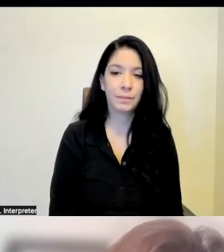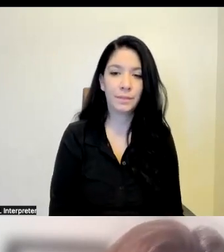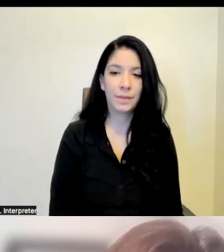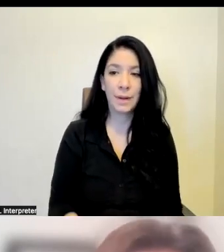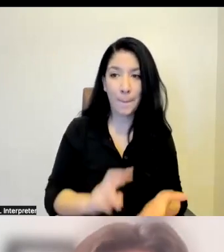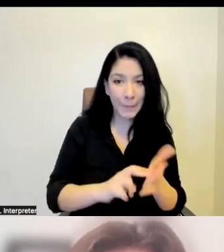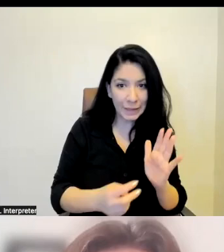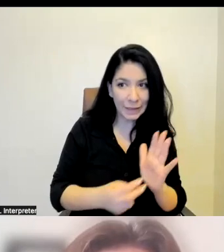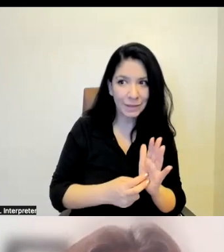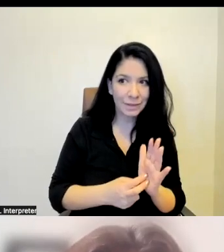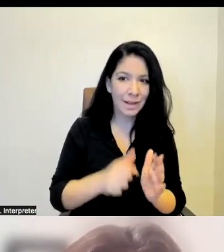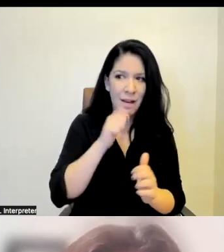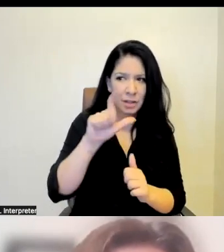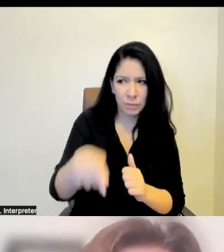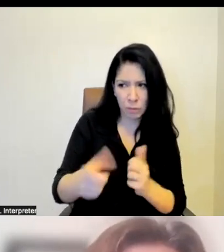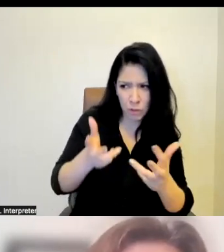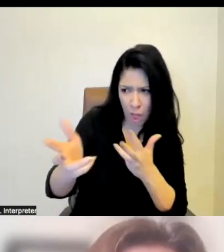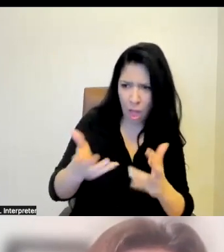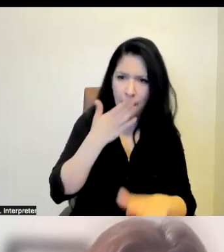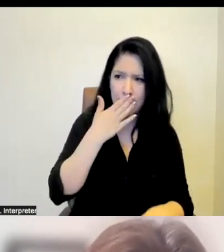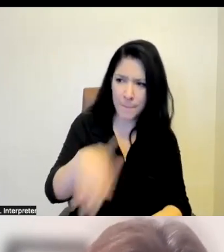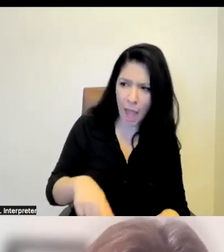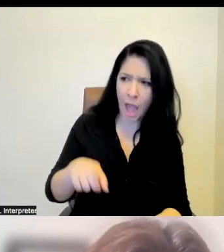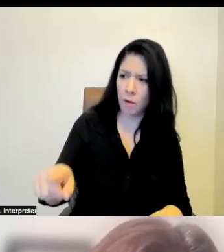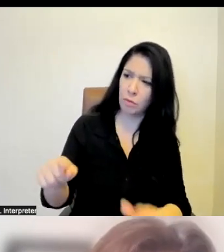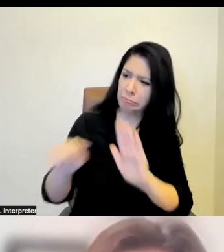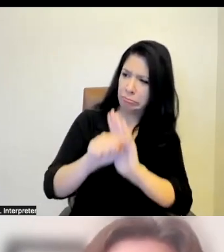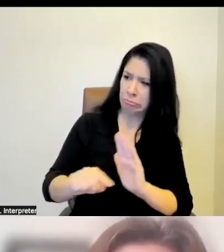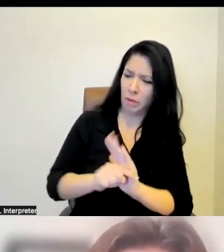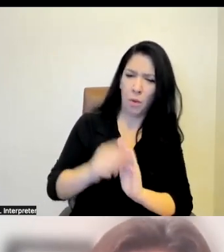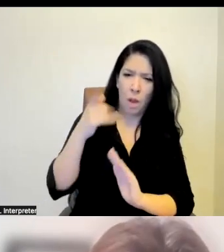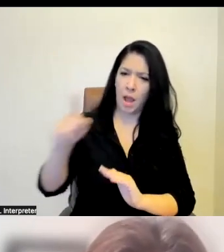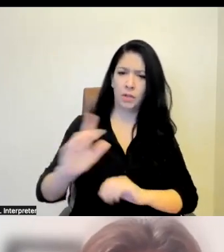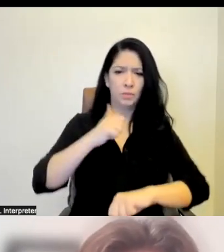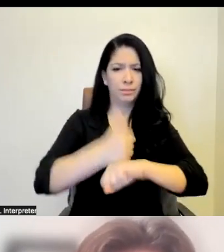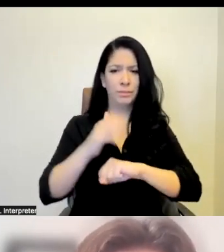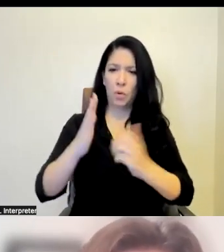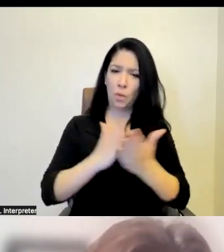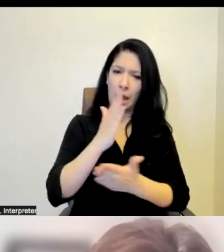to be treated badly because you try to assert your rights as a disabled person. Next slide.